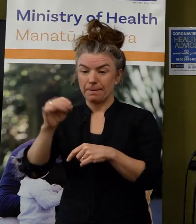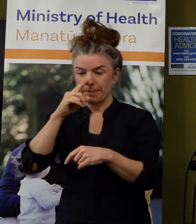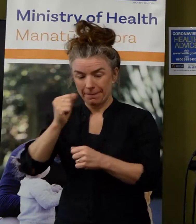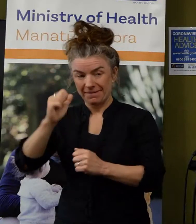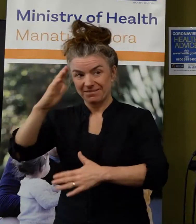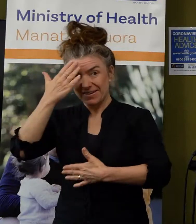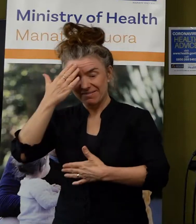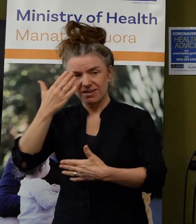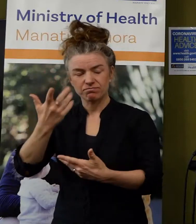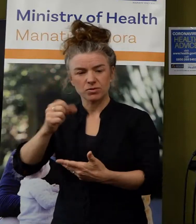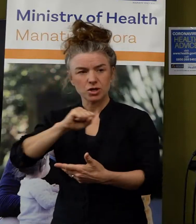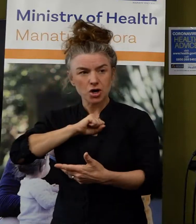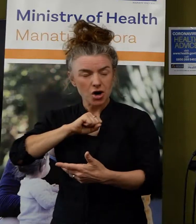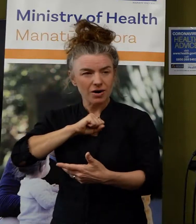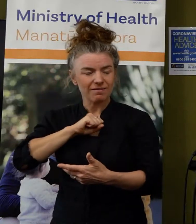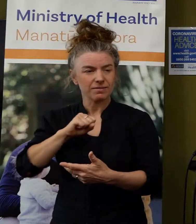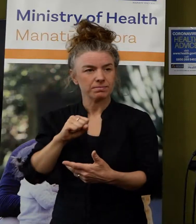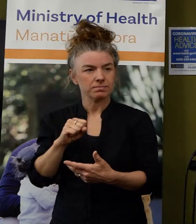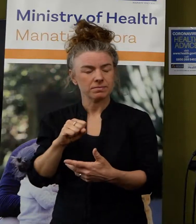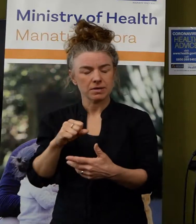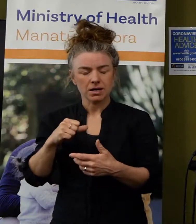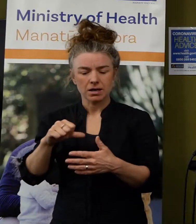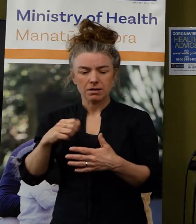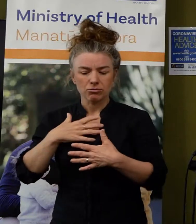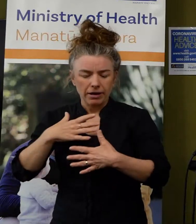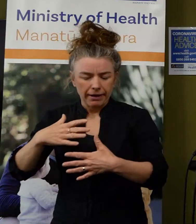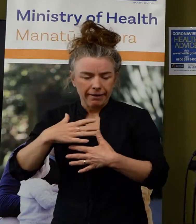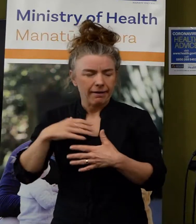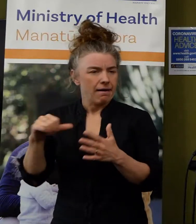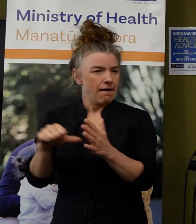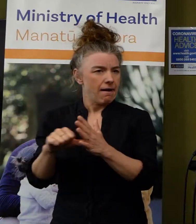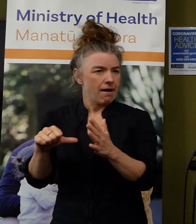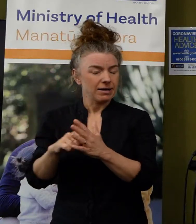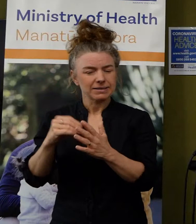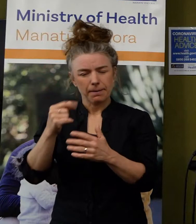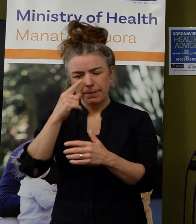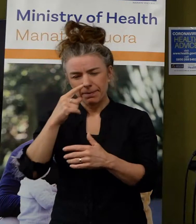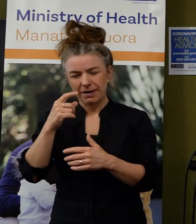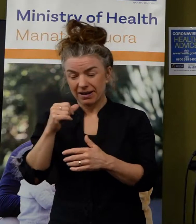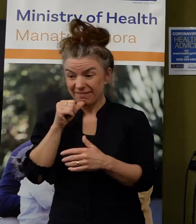cough, difficulty breathing for people who have quite a severe infection.